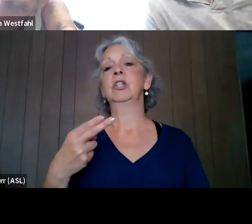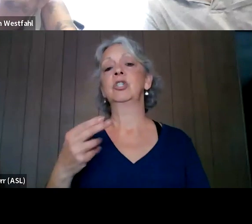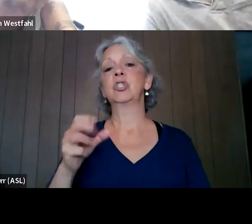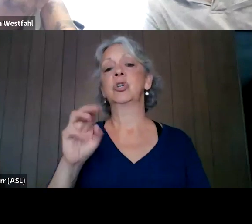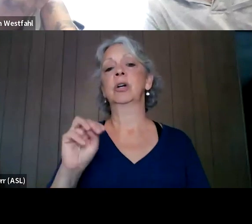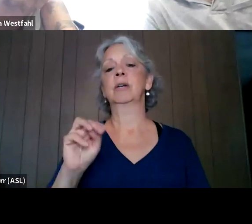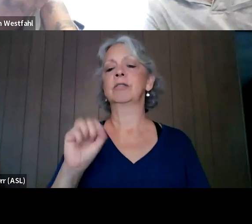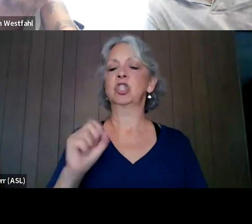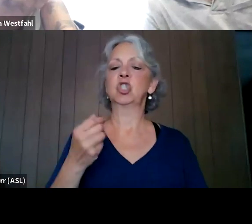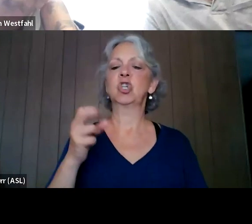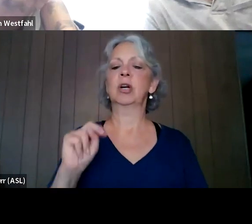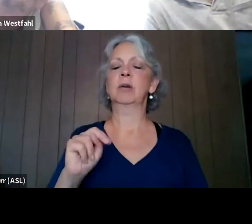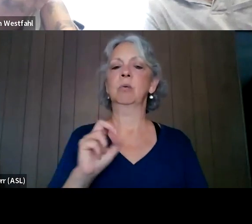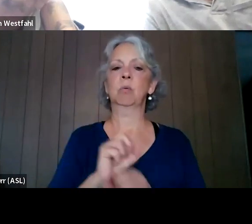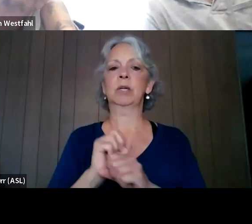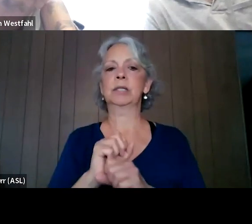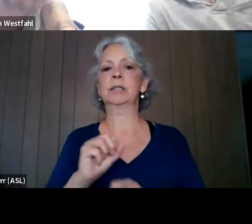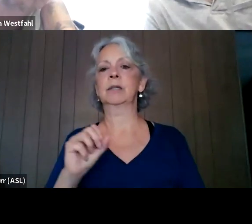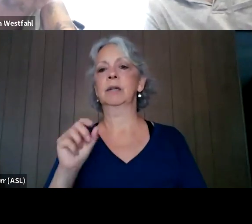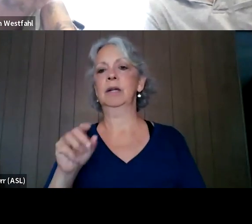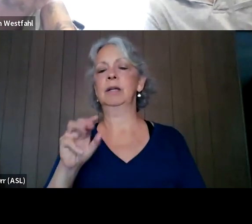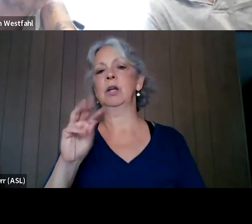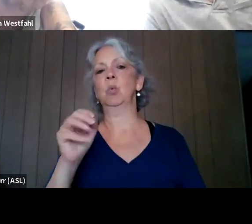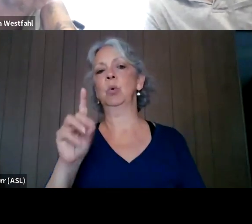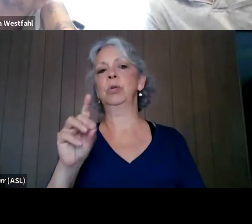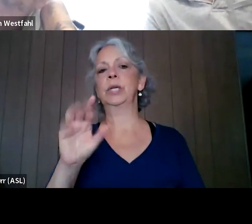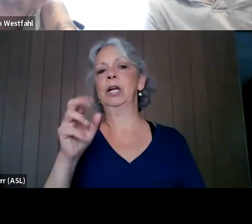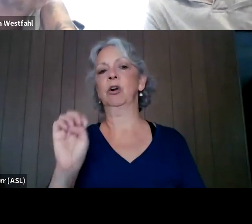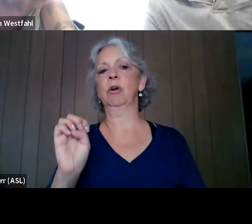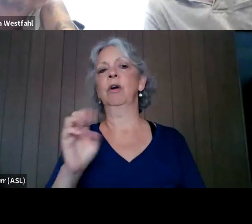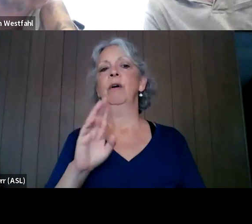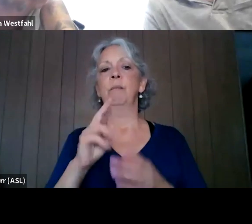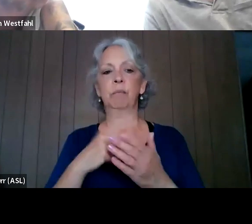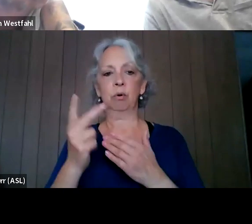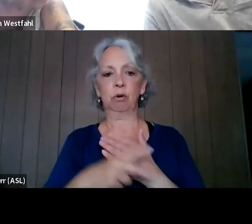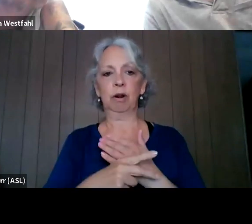they have a nurse-run wound care program that is able to provide low barrier wound care access